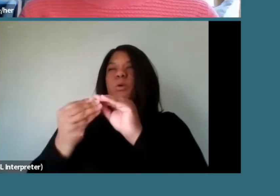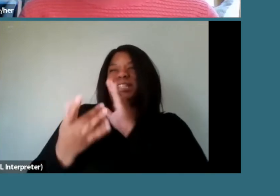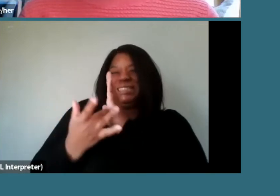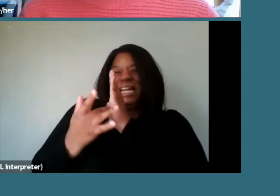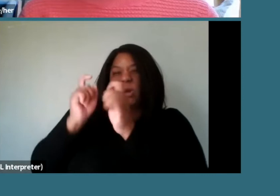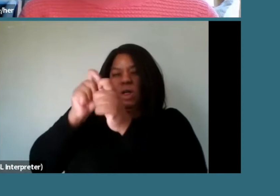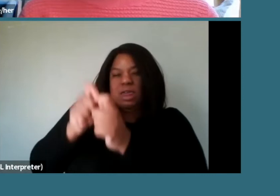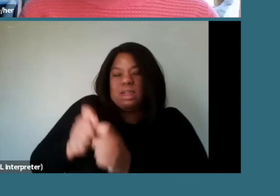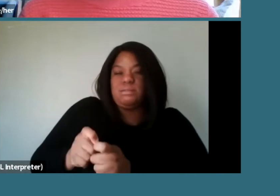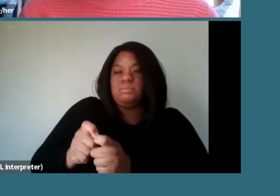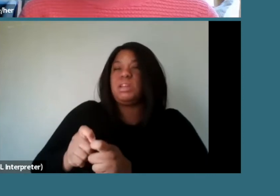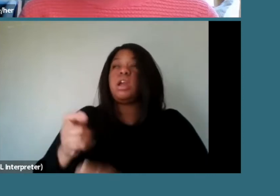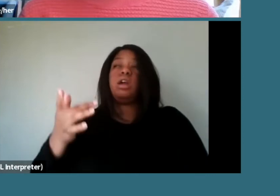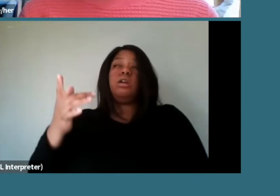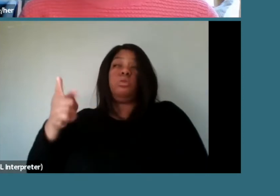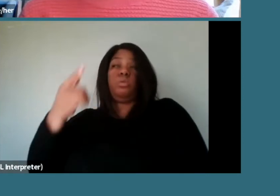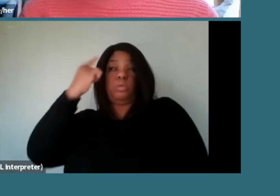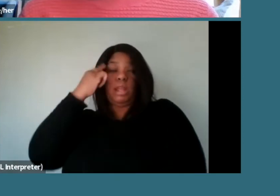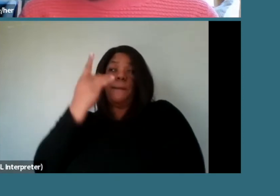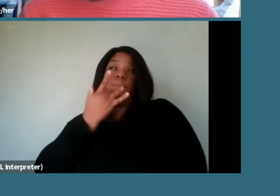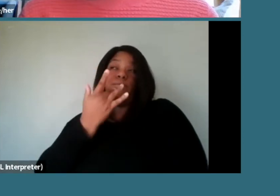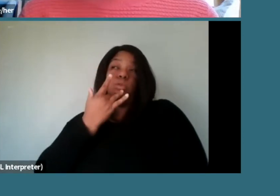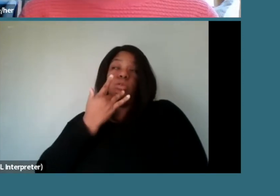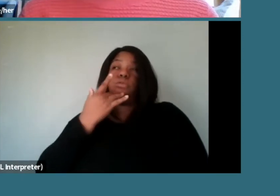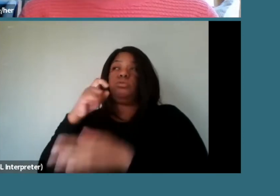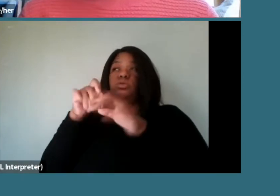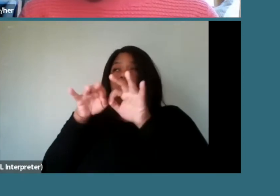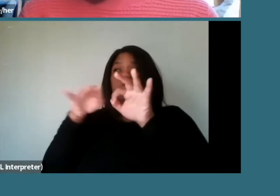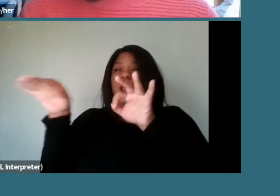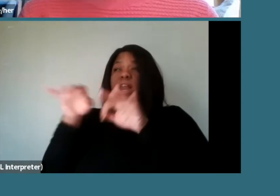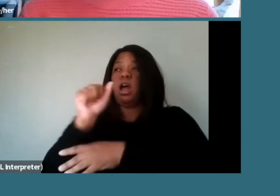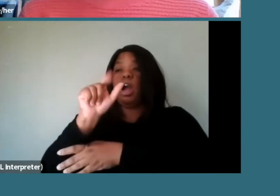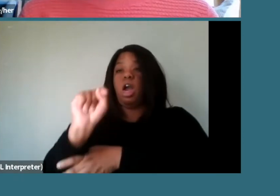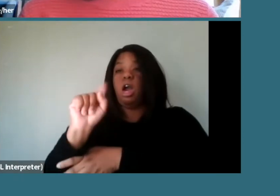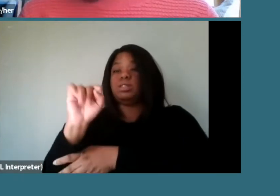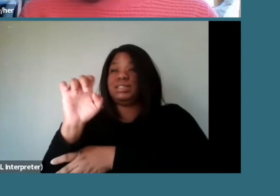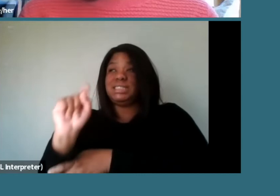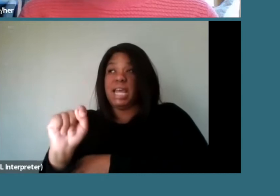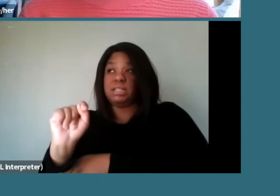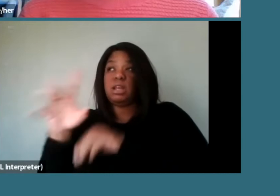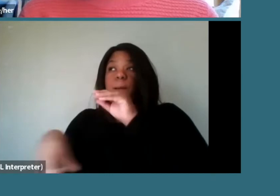Is it preferable to write alt text as part of the social media caption or